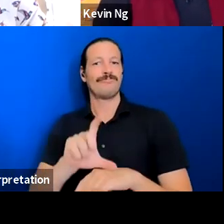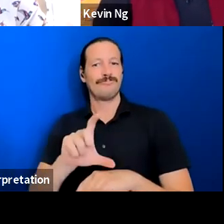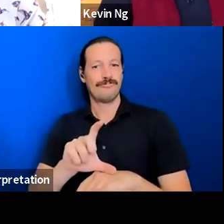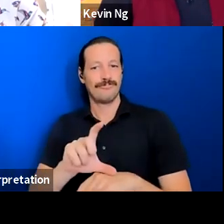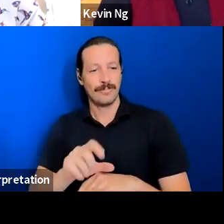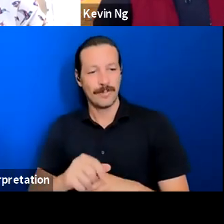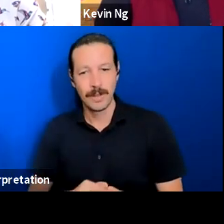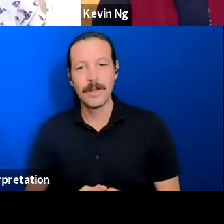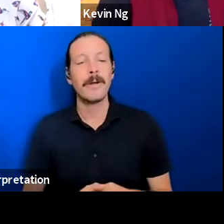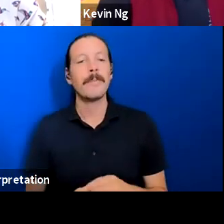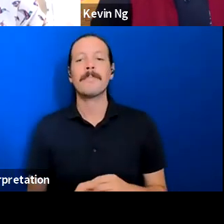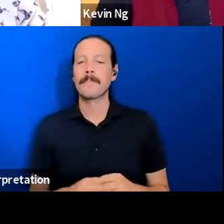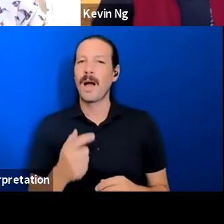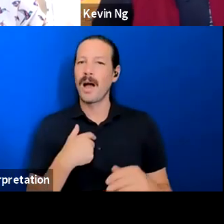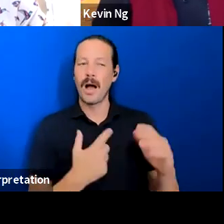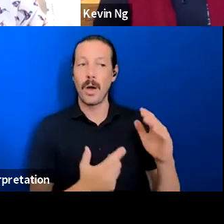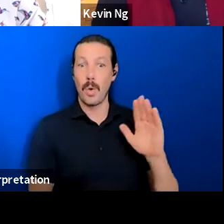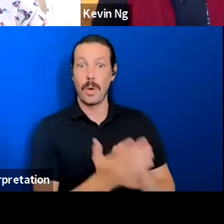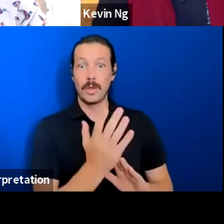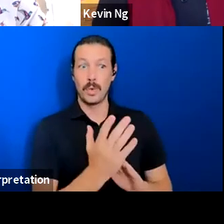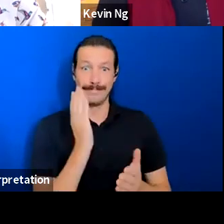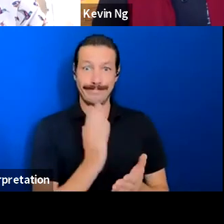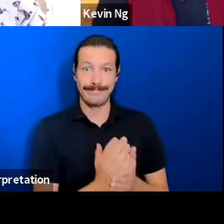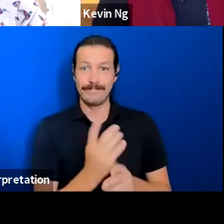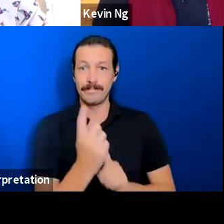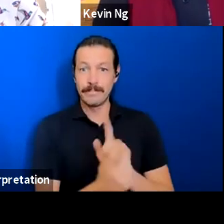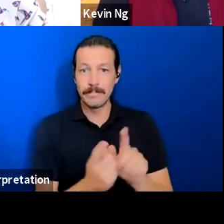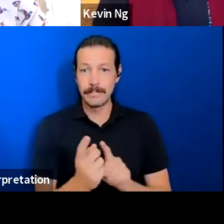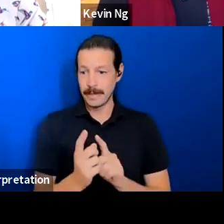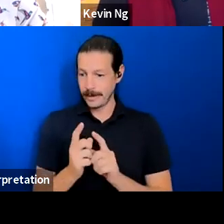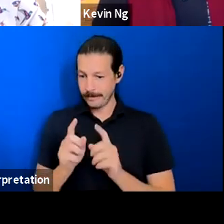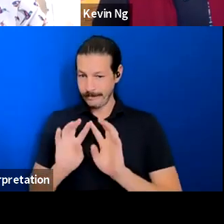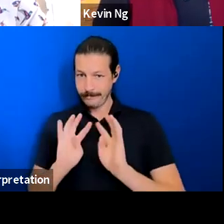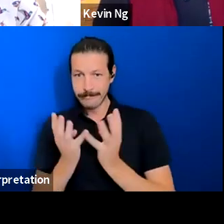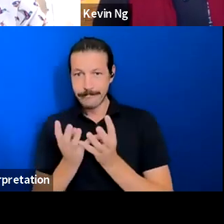physical meeting or went to my first meeting of actually and then when I think there was this